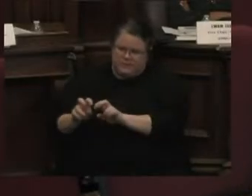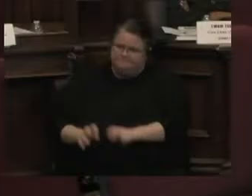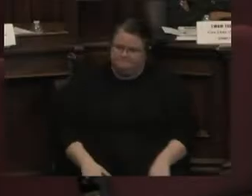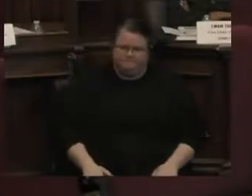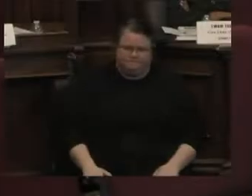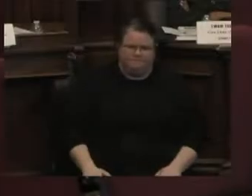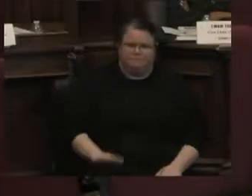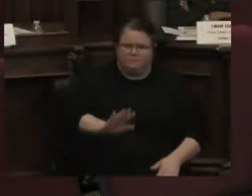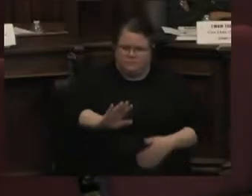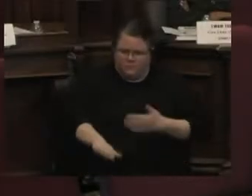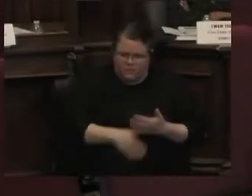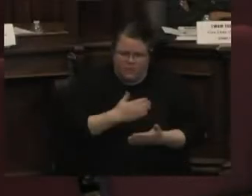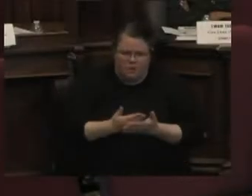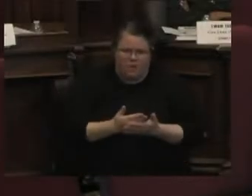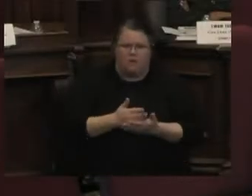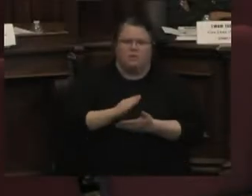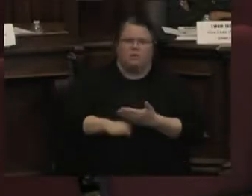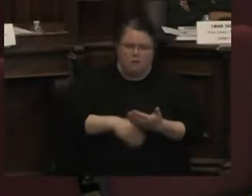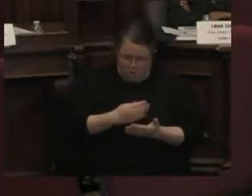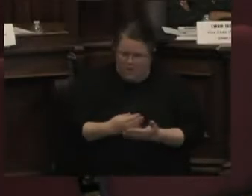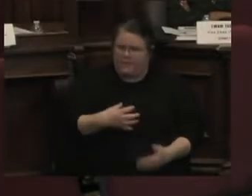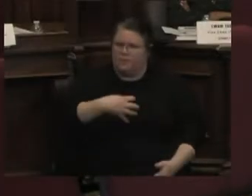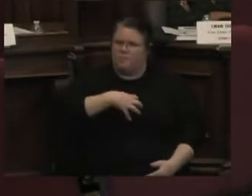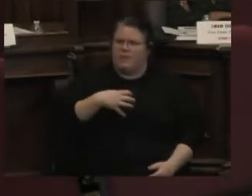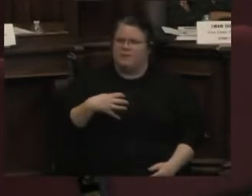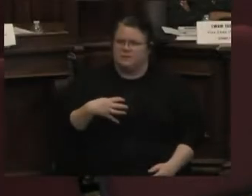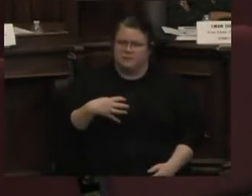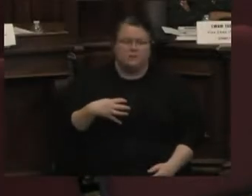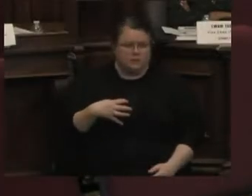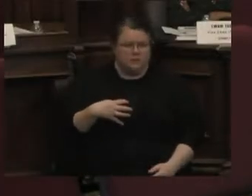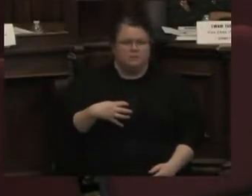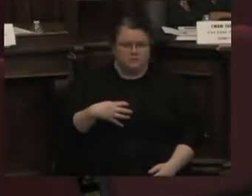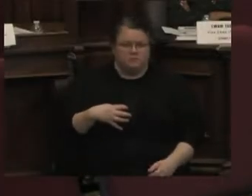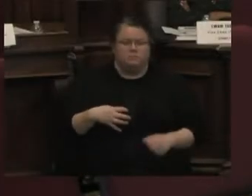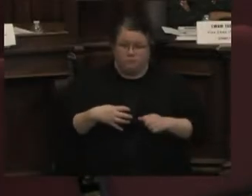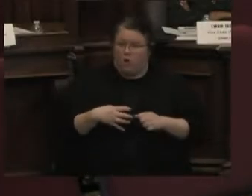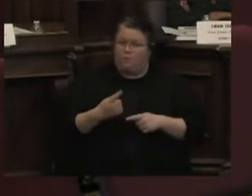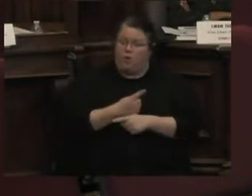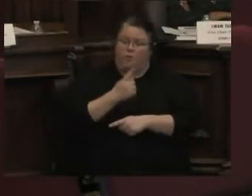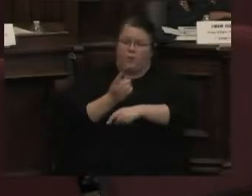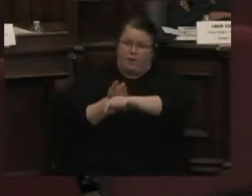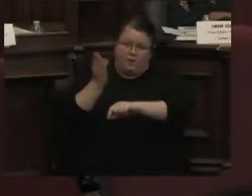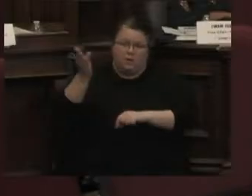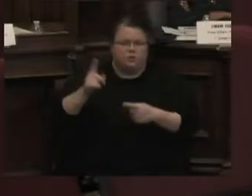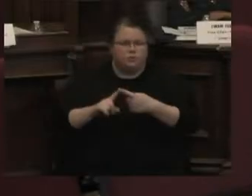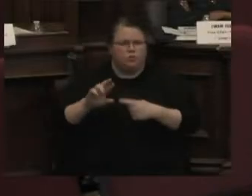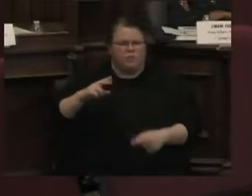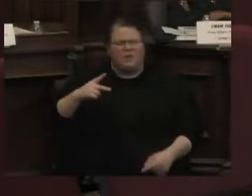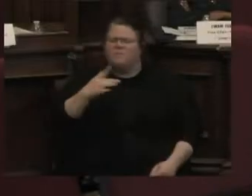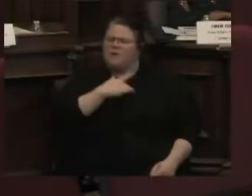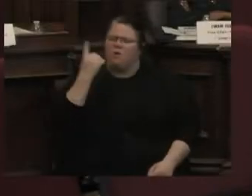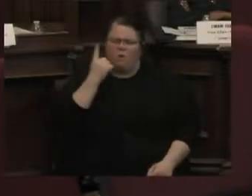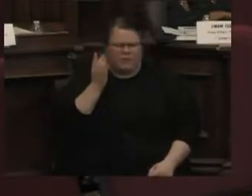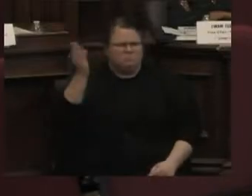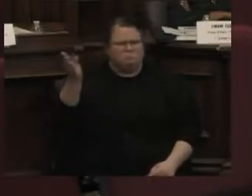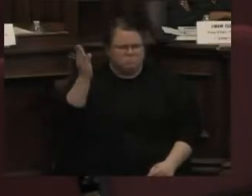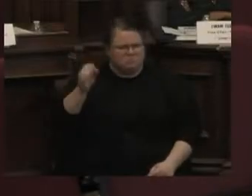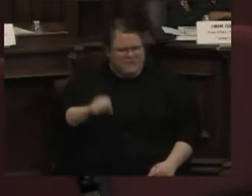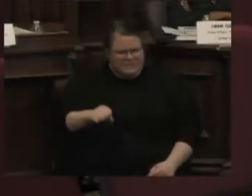to the present date. We want to make sure that that complaints